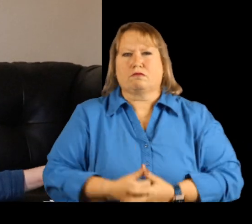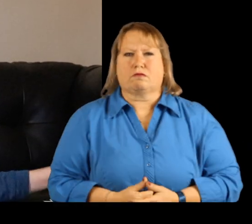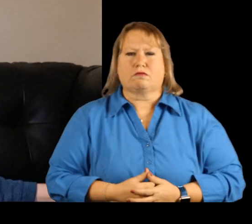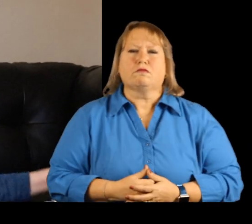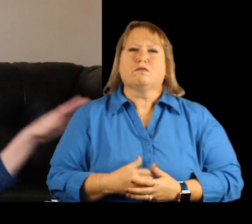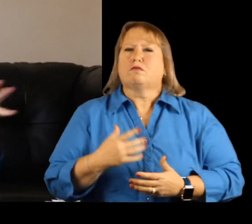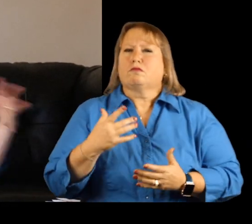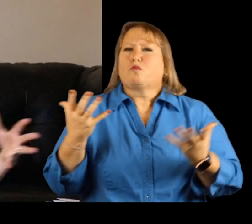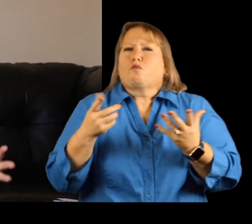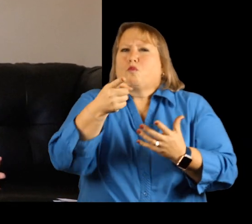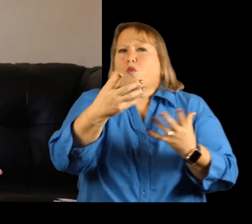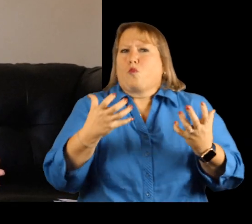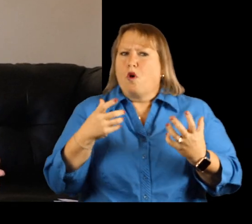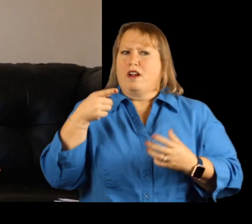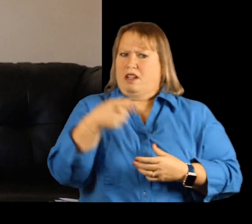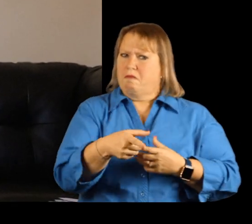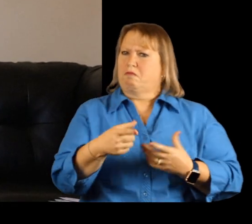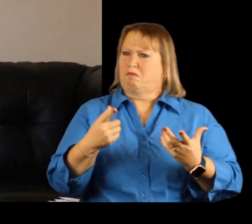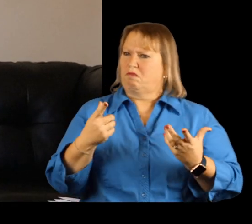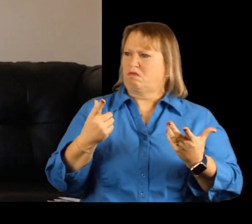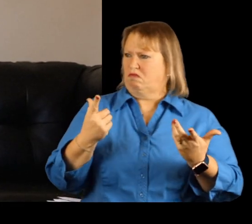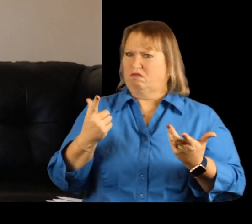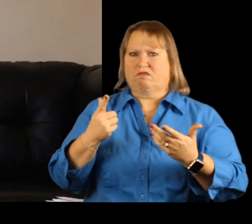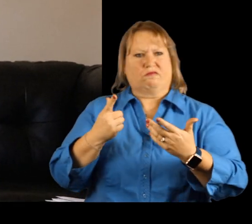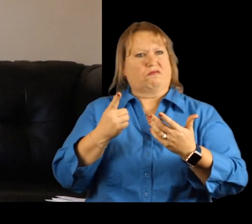What would you like him to be doing with regard to his communication?